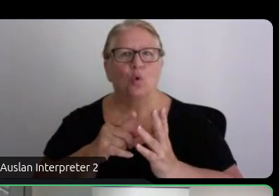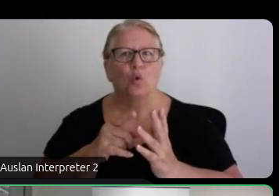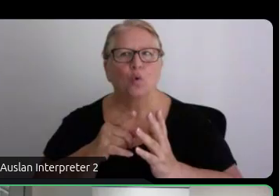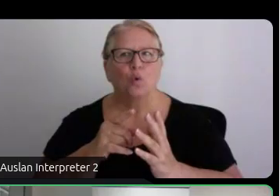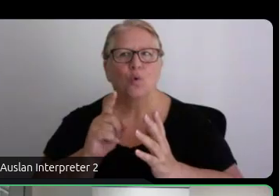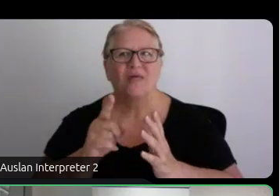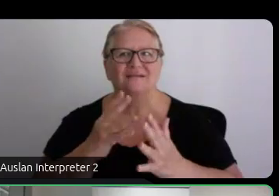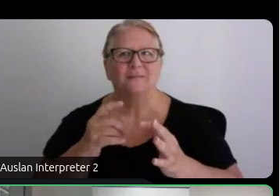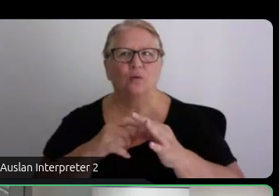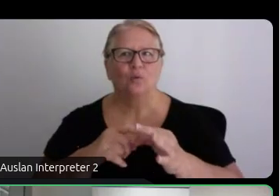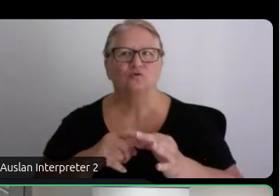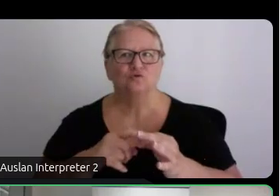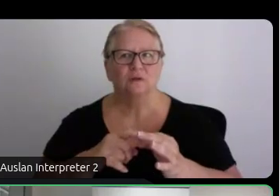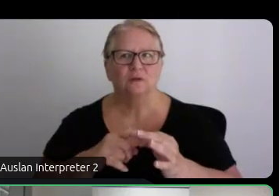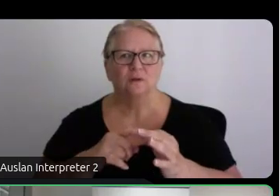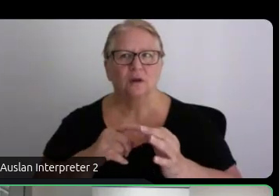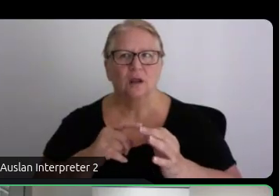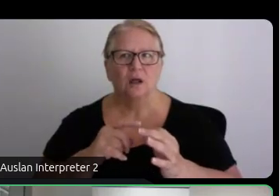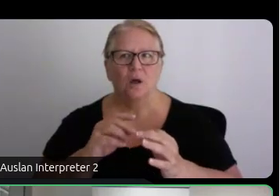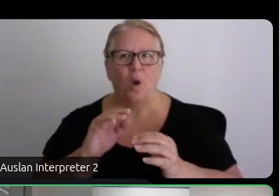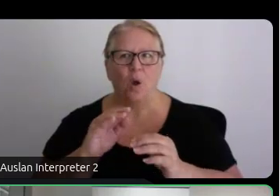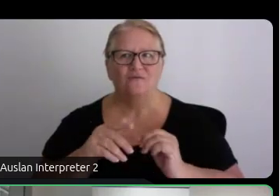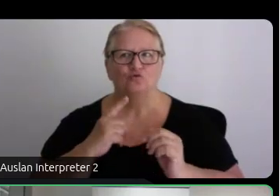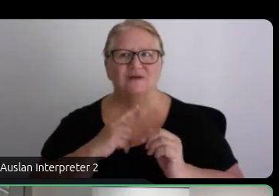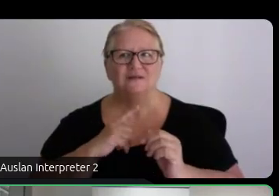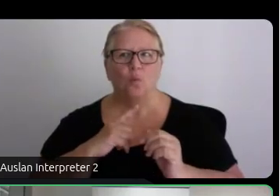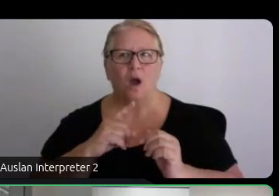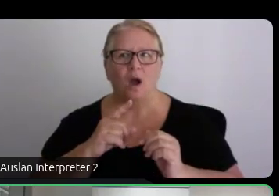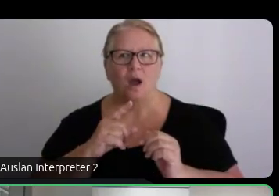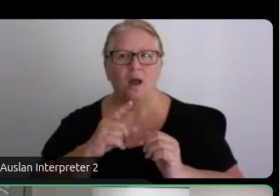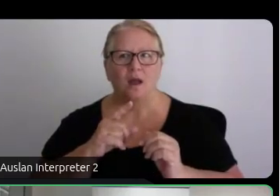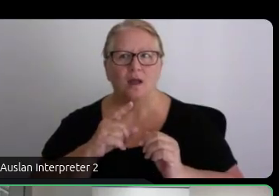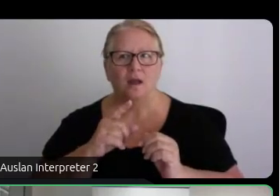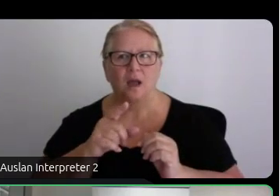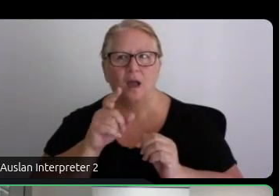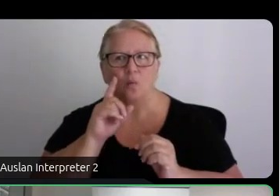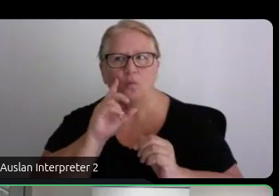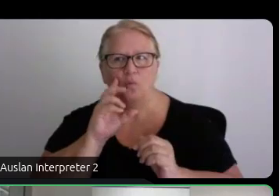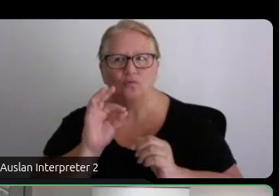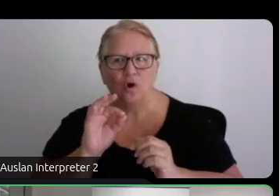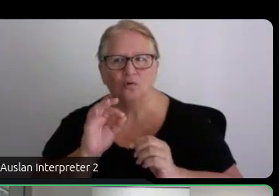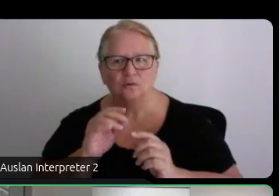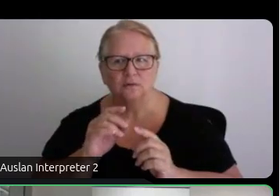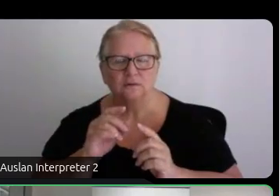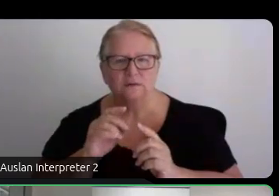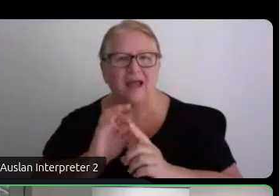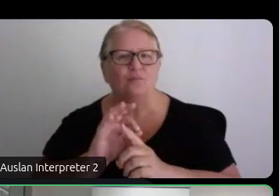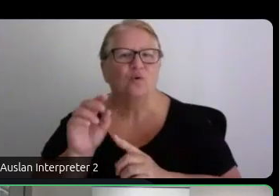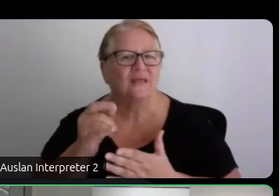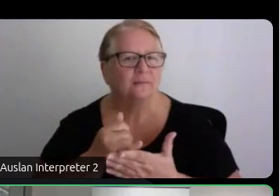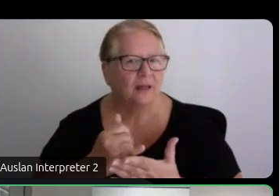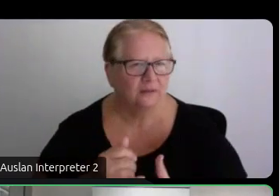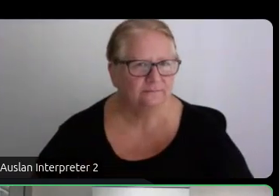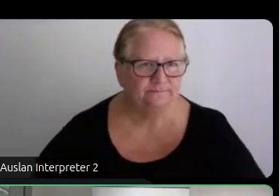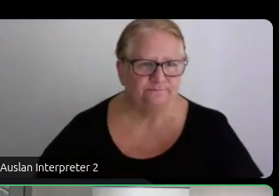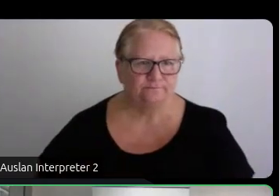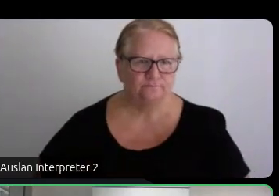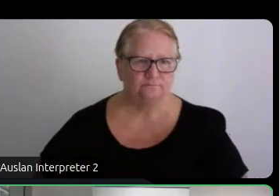outline the reasons why you consider it wouldn't remedy the impairment and you go from there.